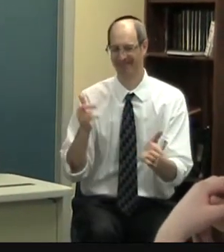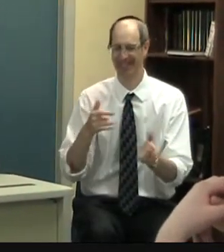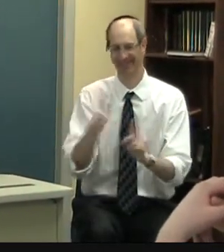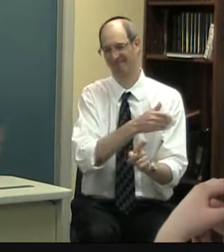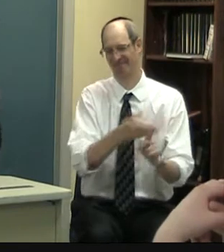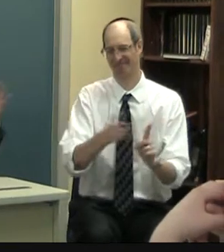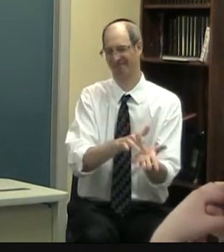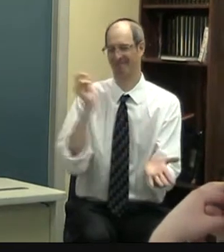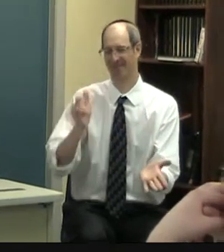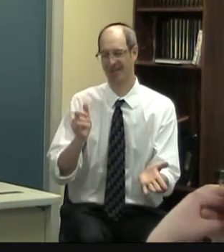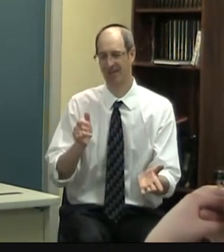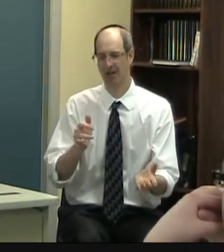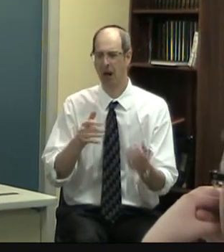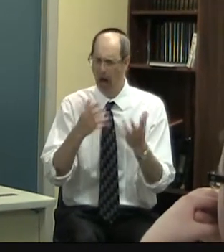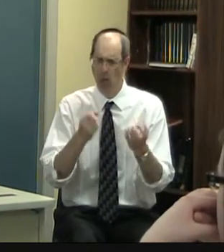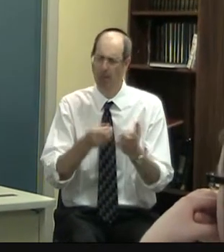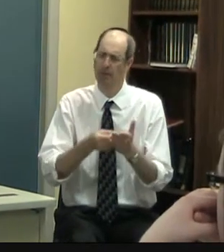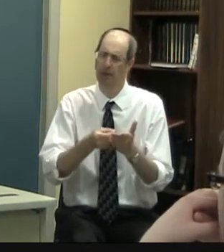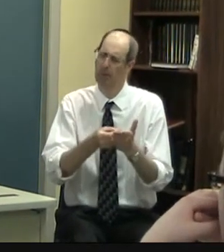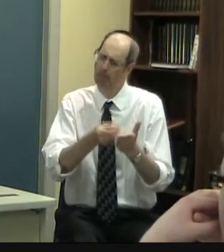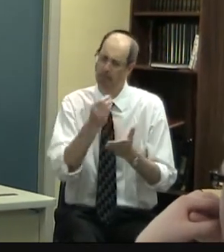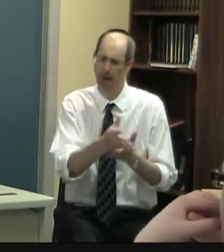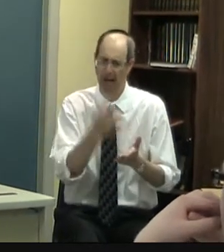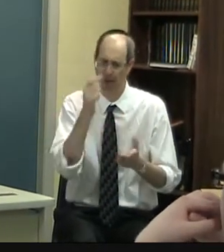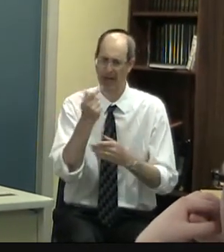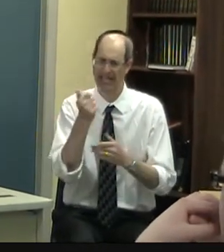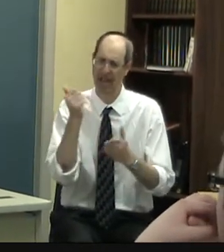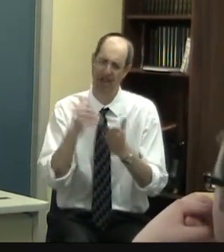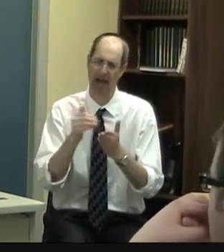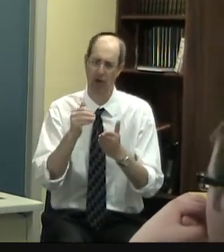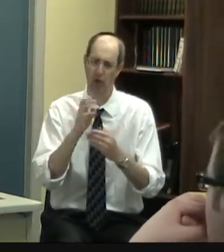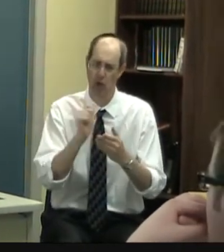And i wanted him to buy it back for ten thousand ruble and i know it's a lot of money but i want some oil